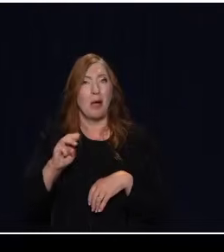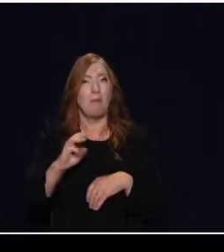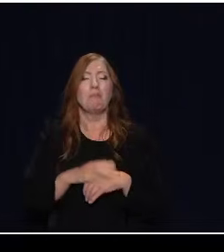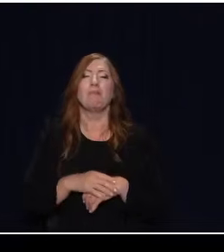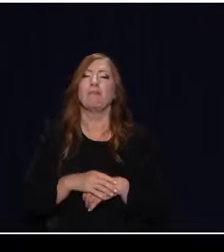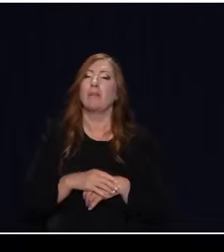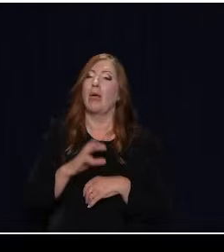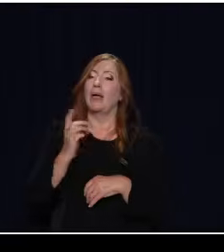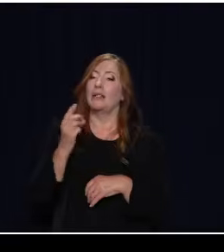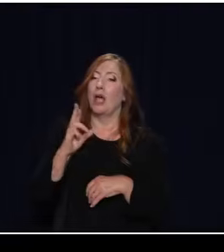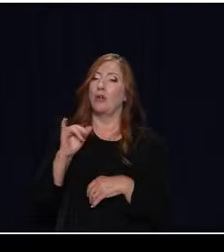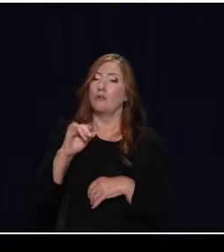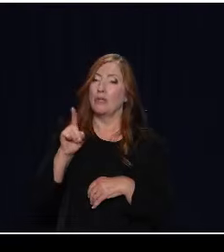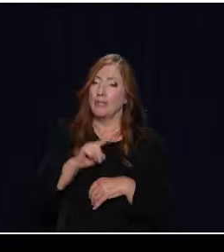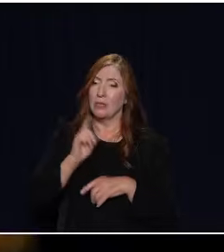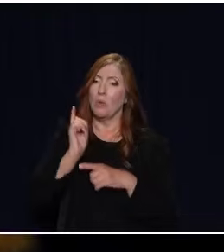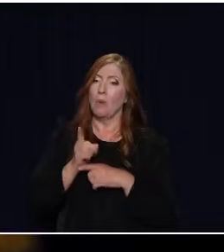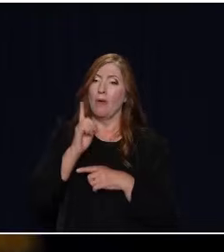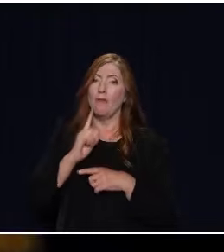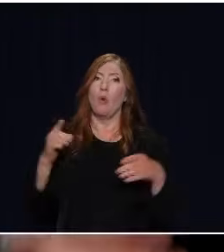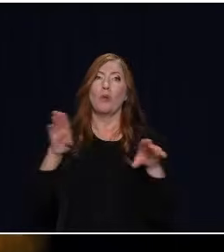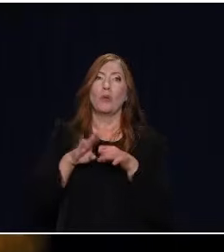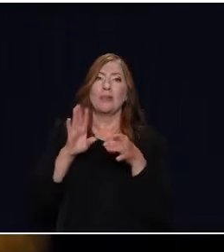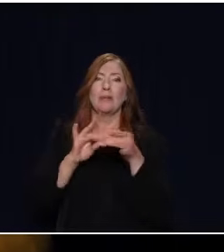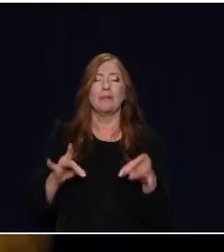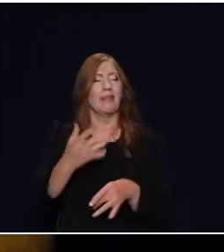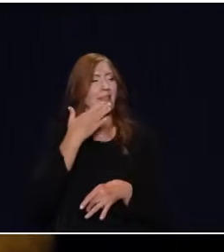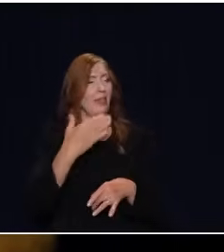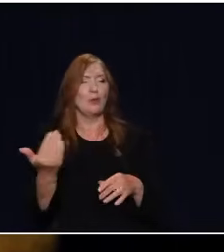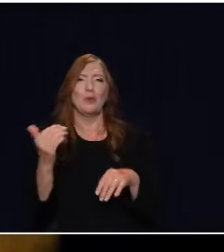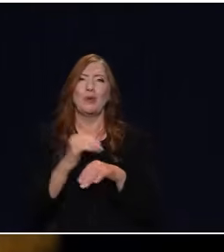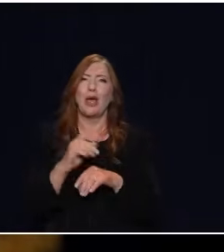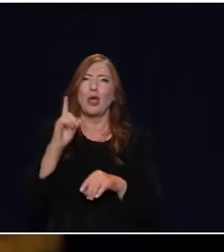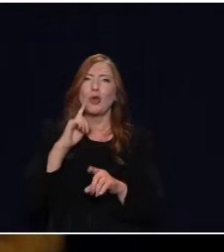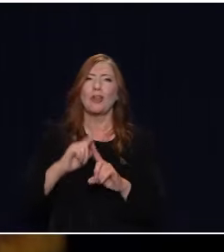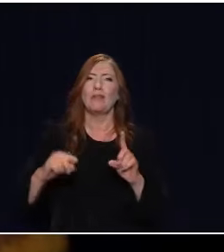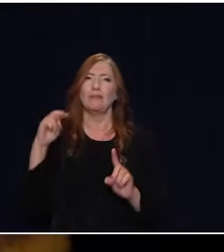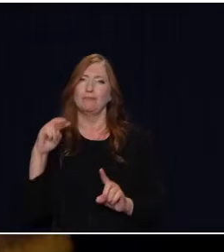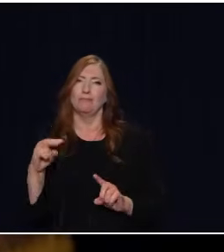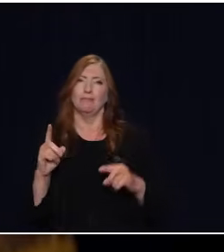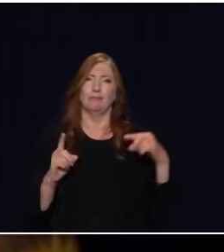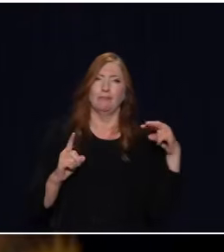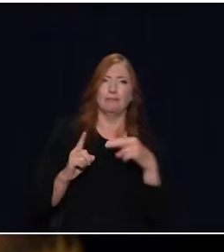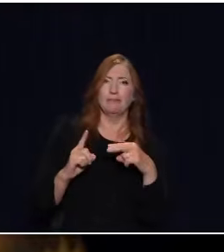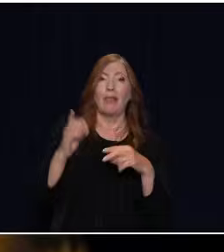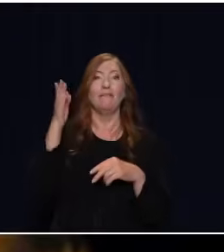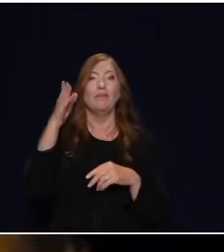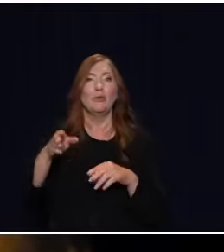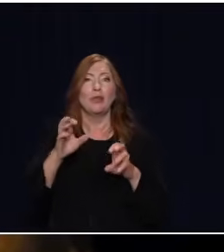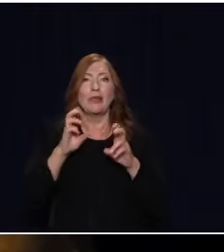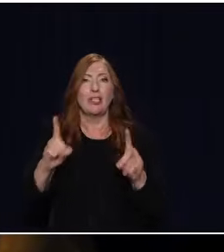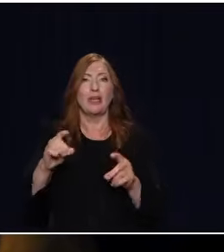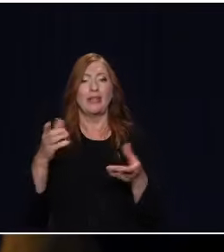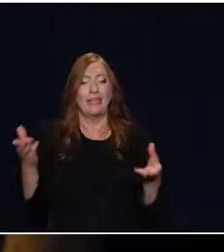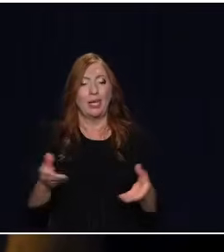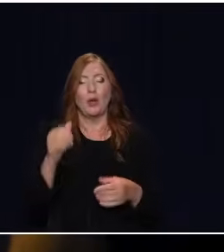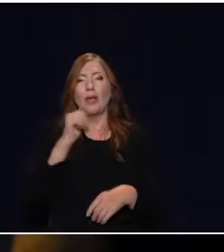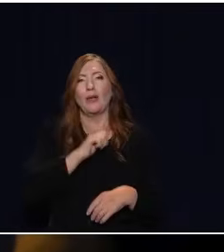THANK YOU SO MUCH. VISIT MY WEBSITE BRETT NEWBY.COM. DR. RUIZ, YOU HAVE ONE MINUTE.